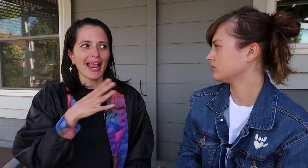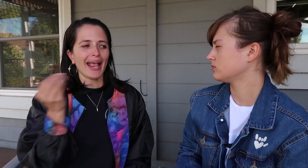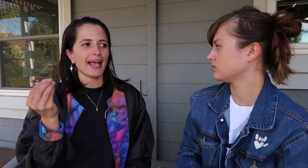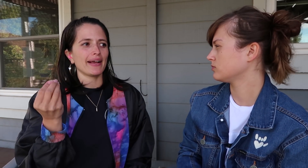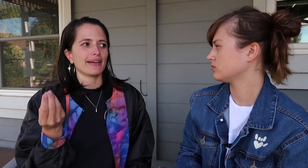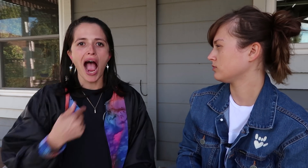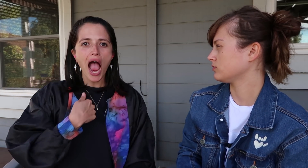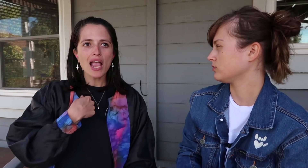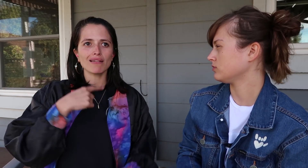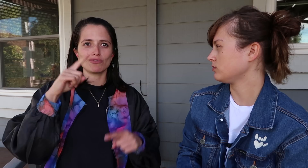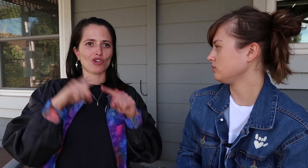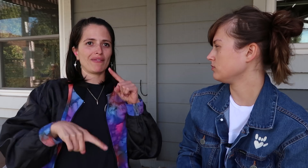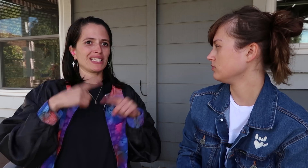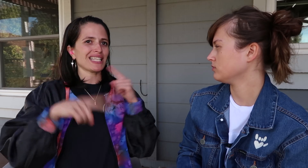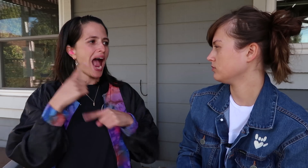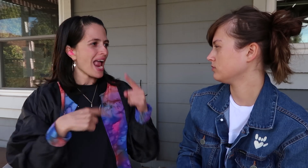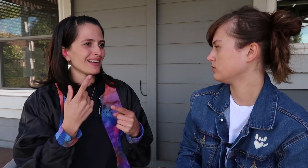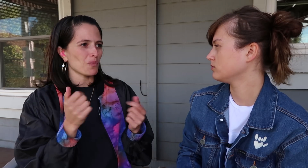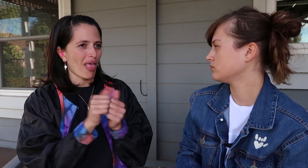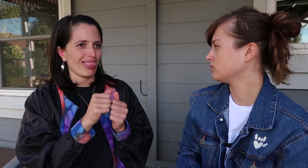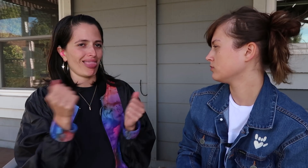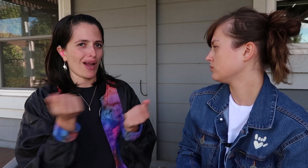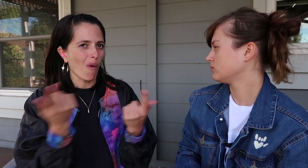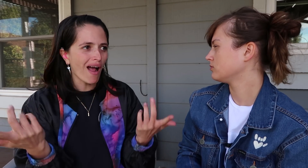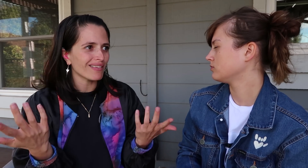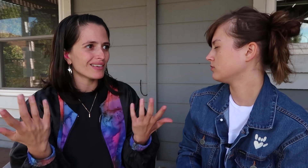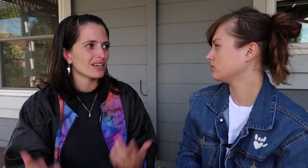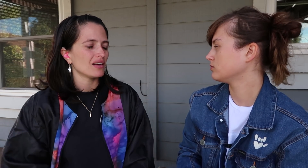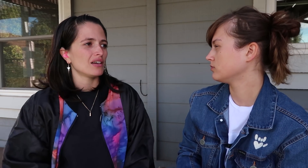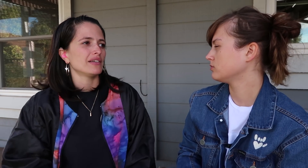And what made it even harder was the fact that I couldn't sign with anyone.